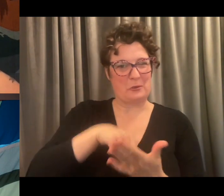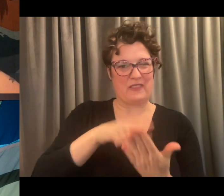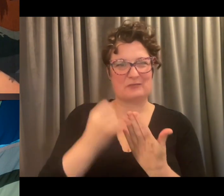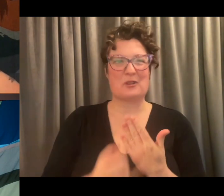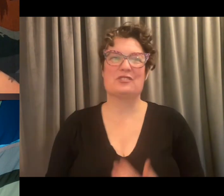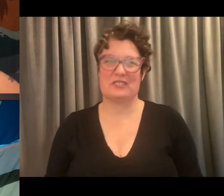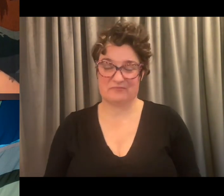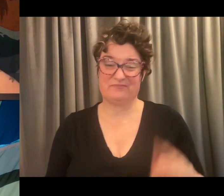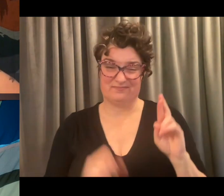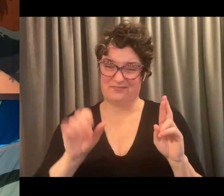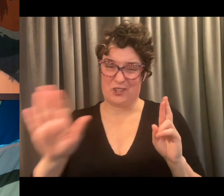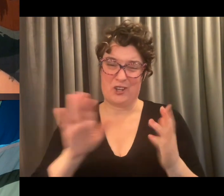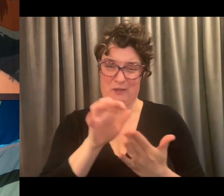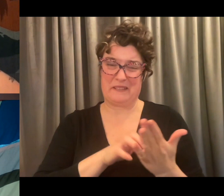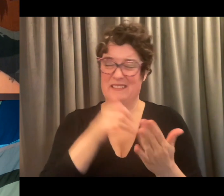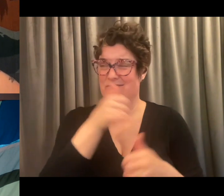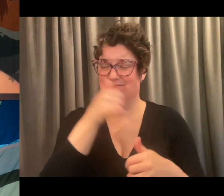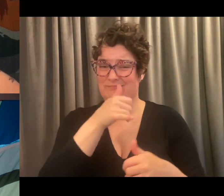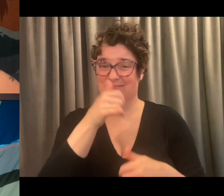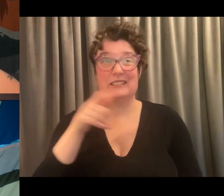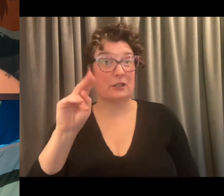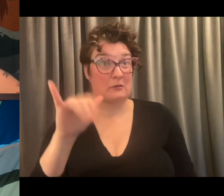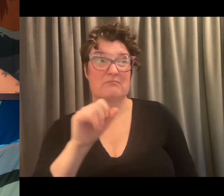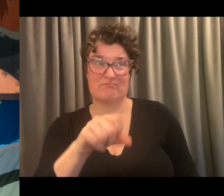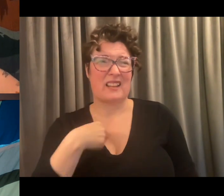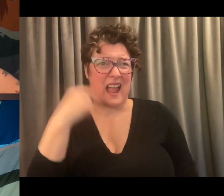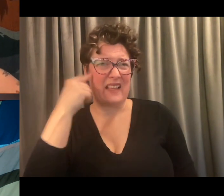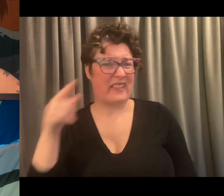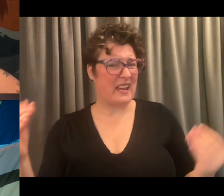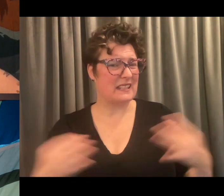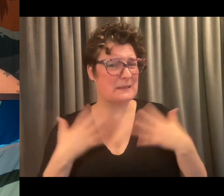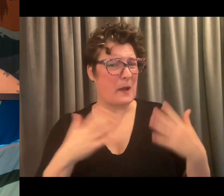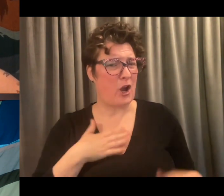Nomy: And actually like inspired, I think, my favorite art of the planner this year.